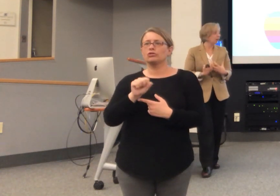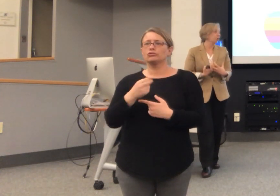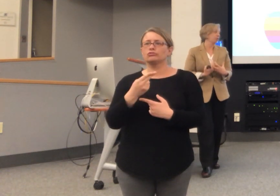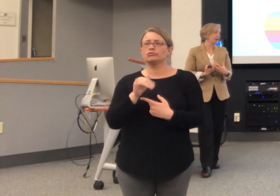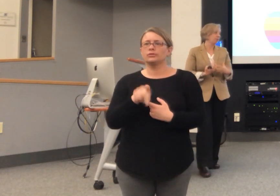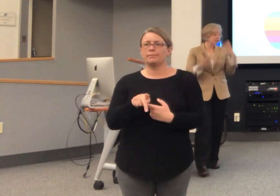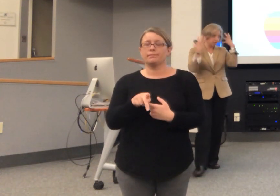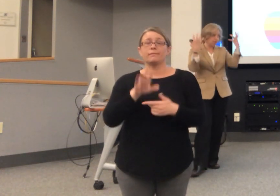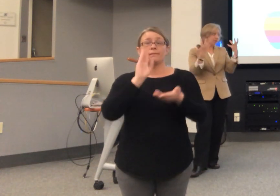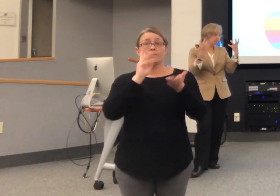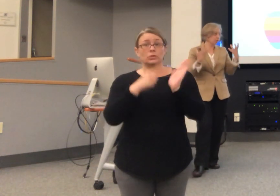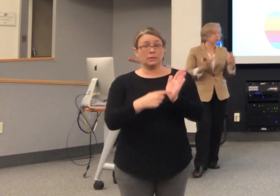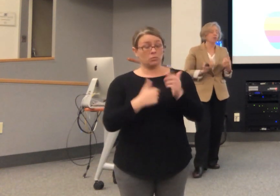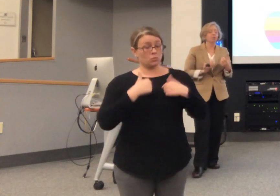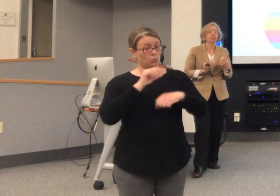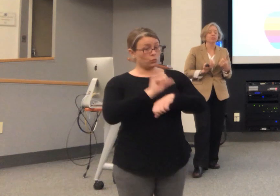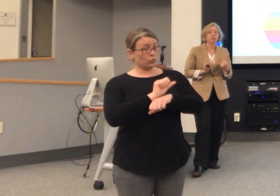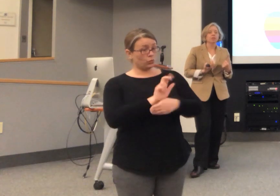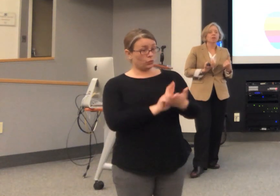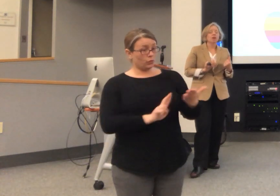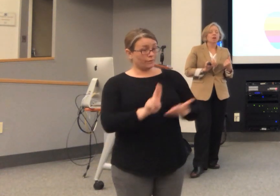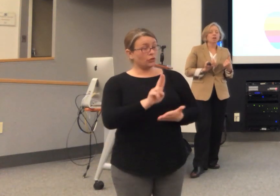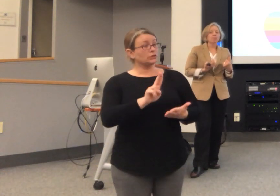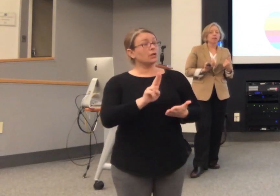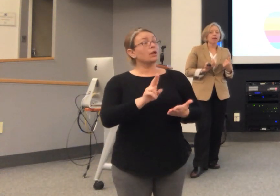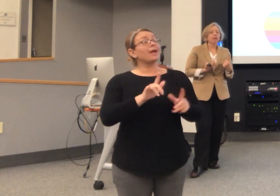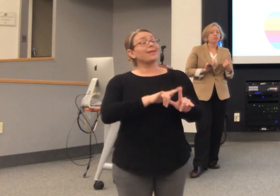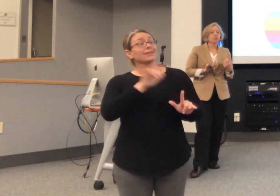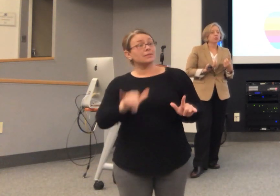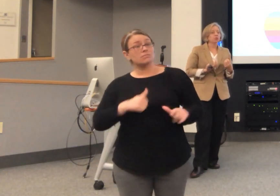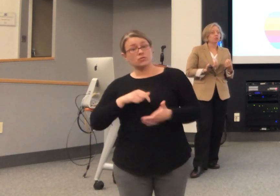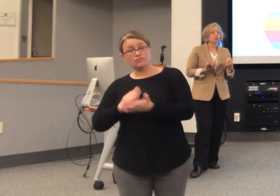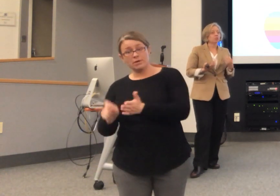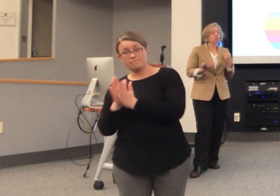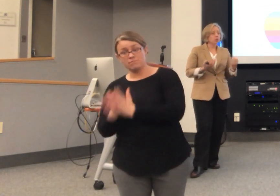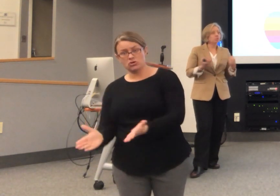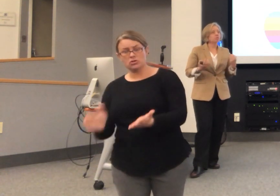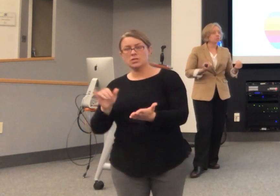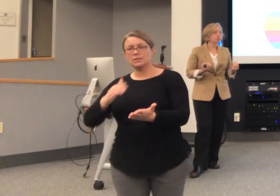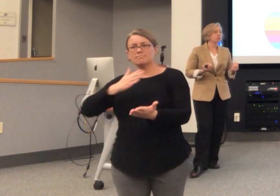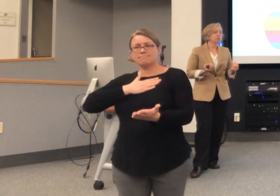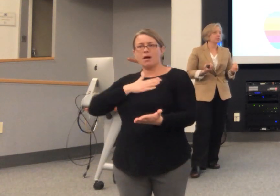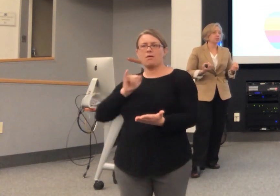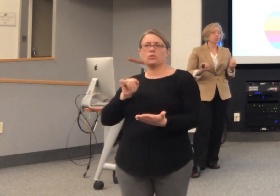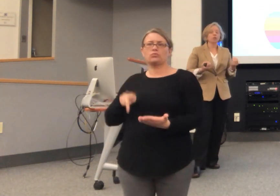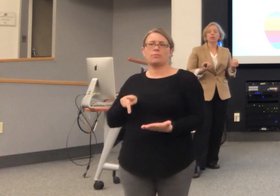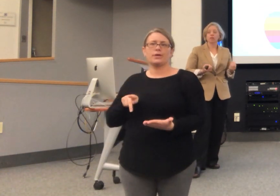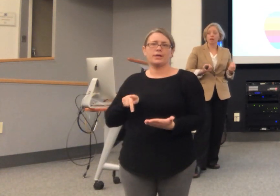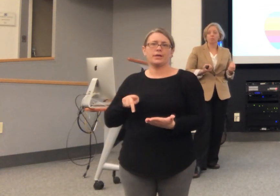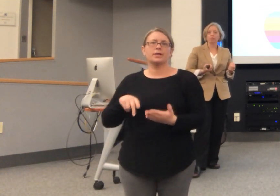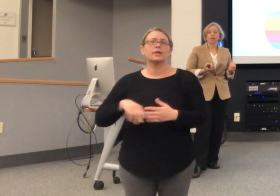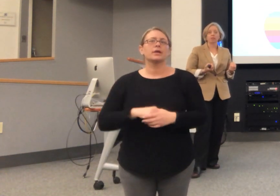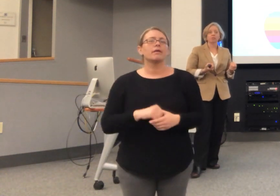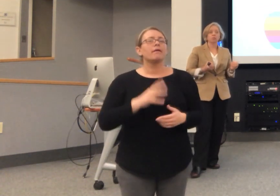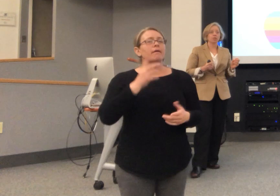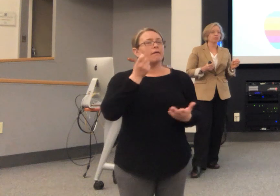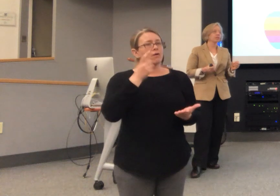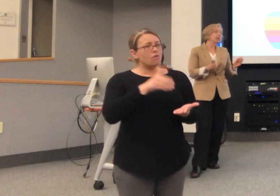I own that, because it's my intellectual property. And so most universities work out a compromise where they say,